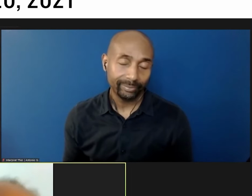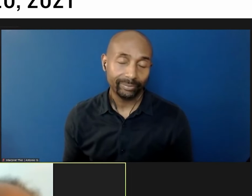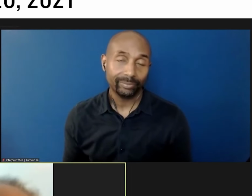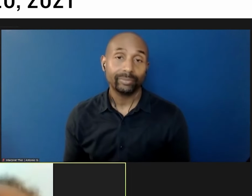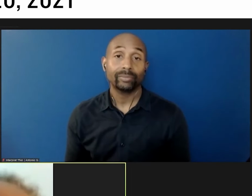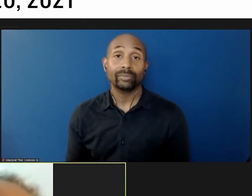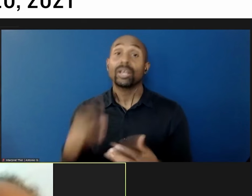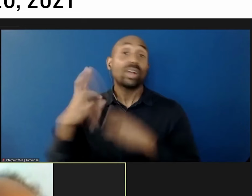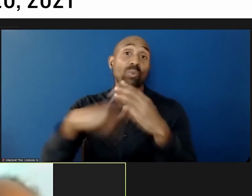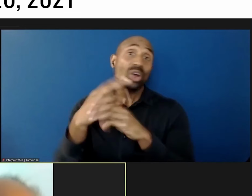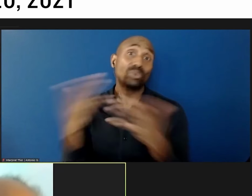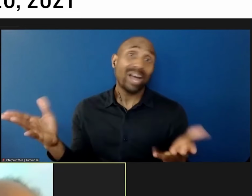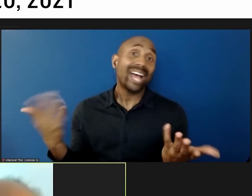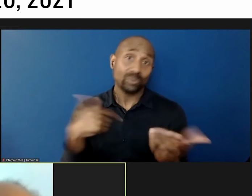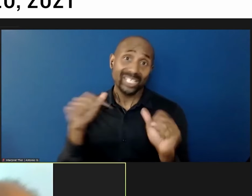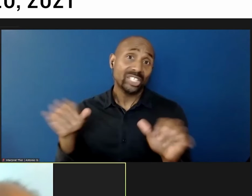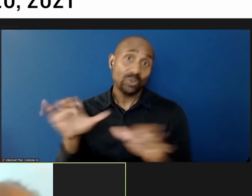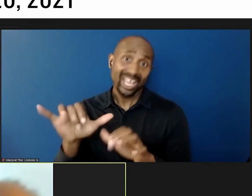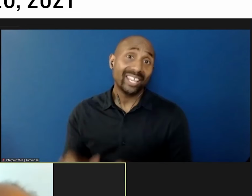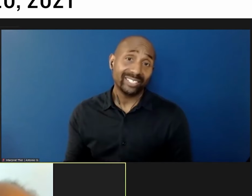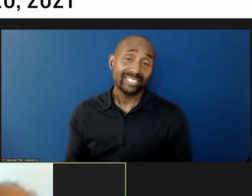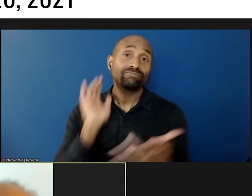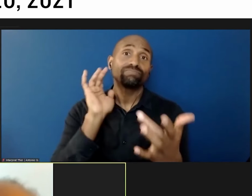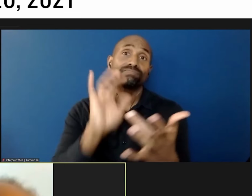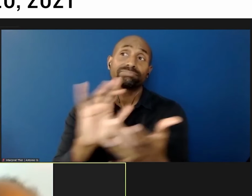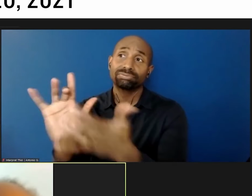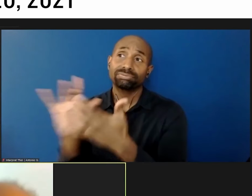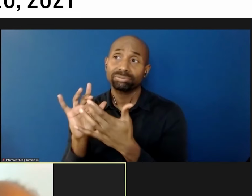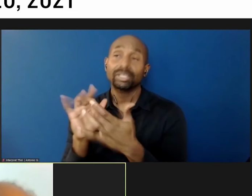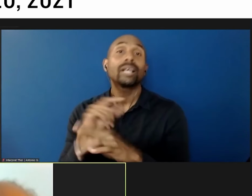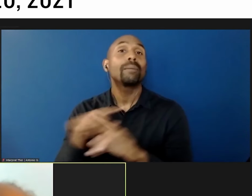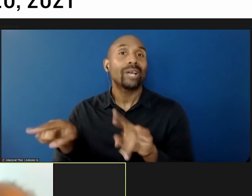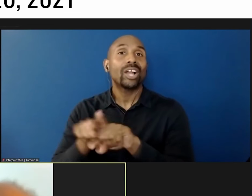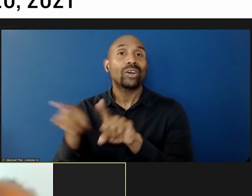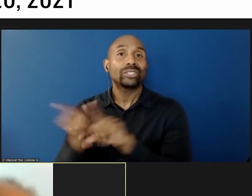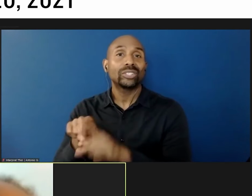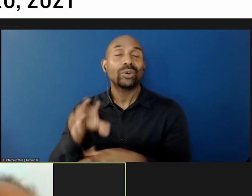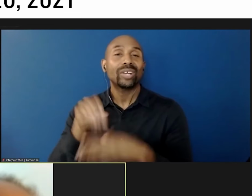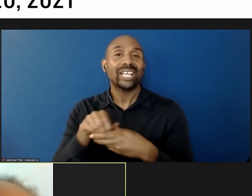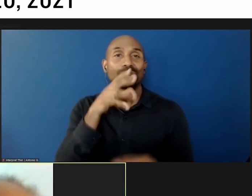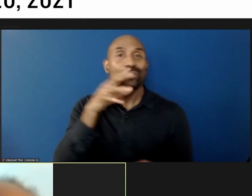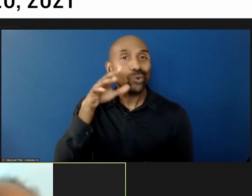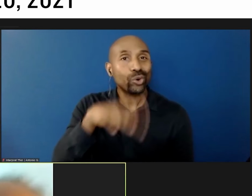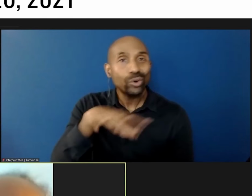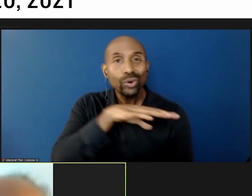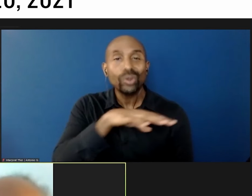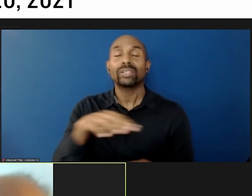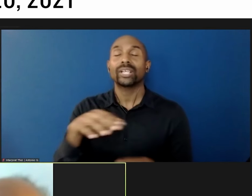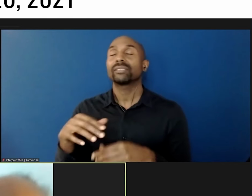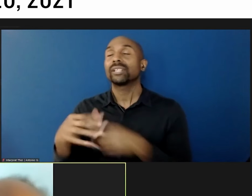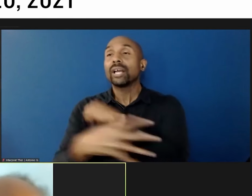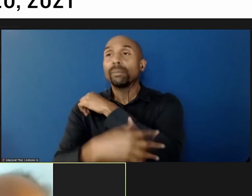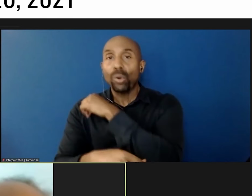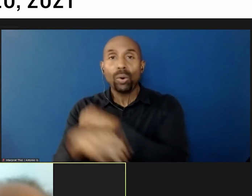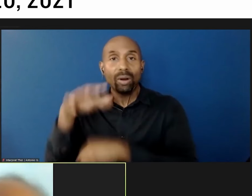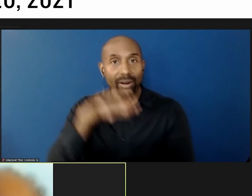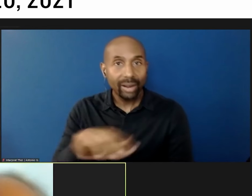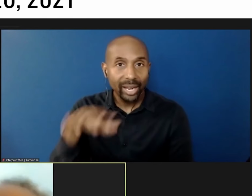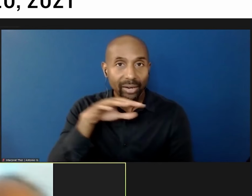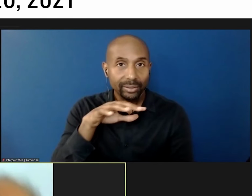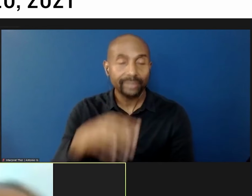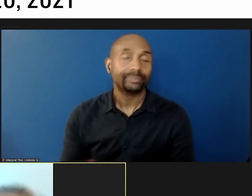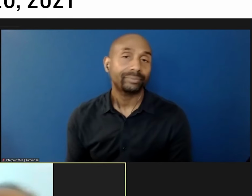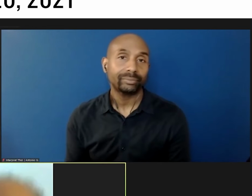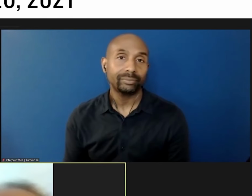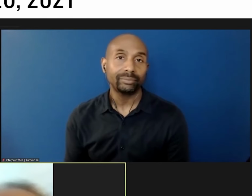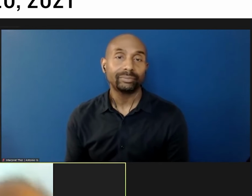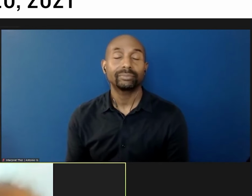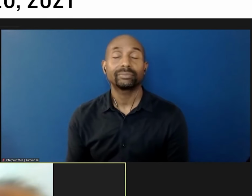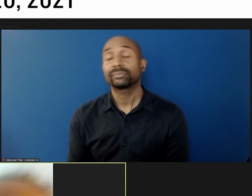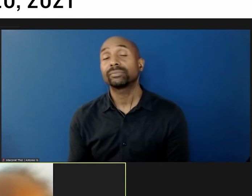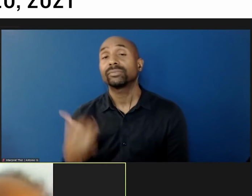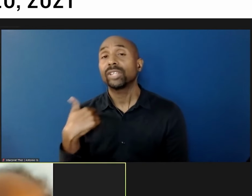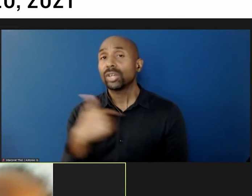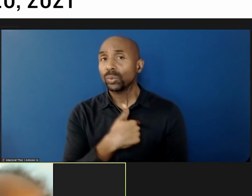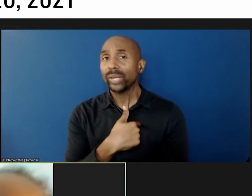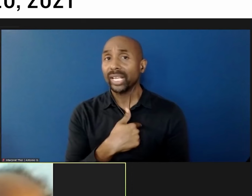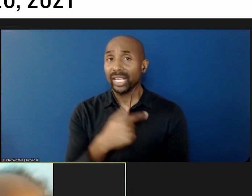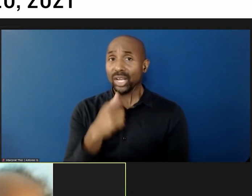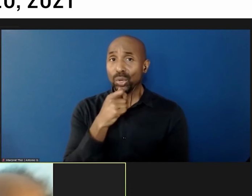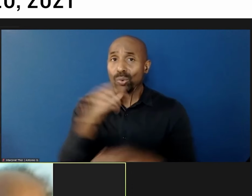the world, but in like rural, poor areas because all of us kind of doing this, we have a measure,